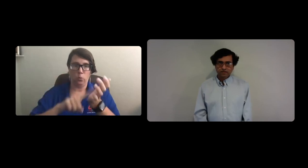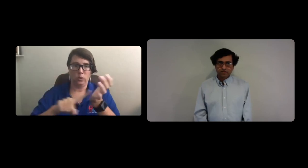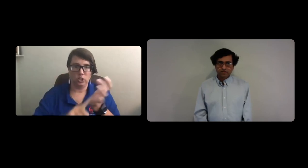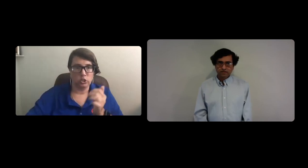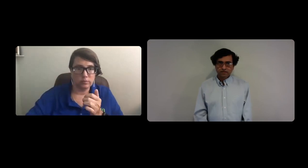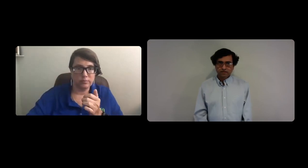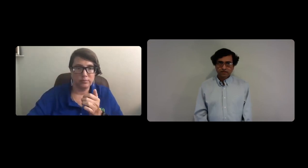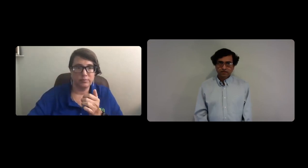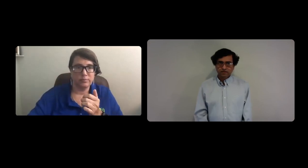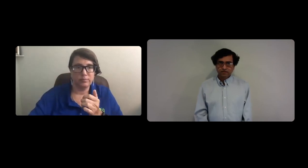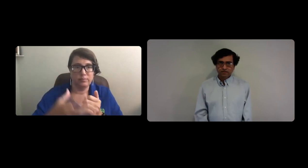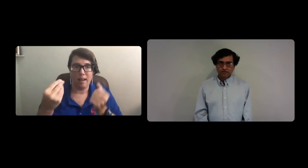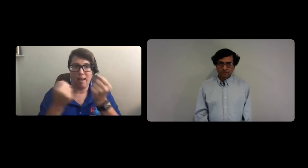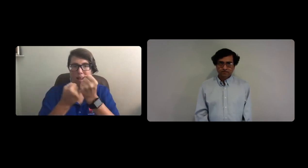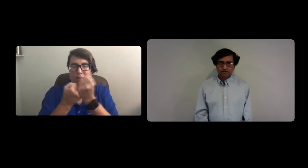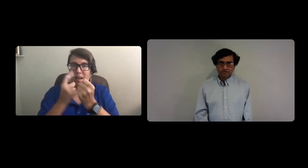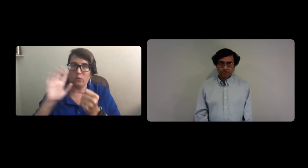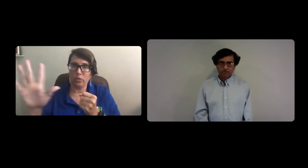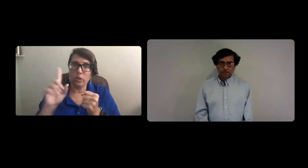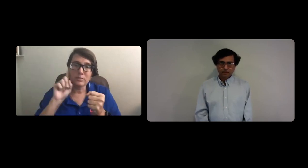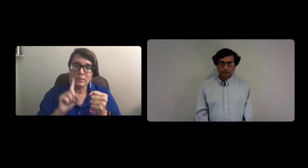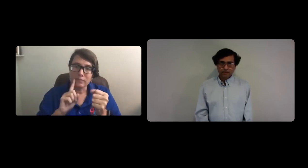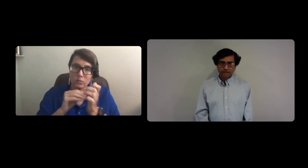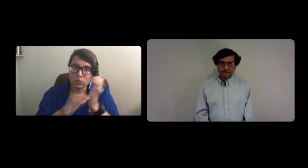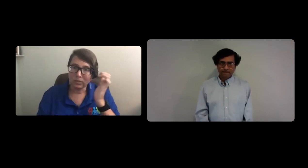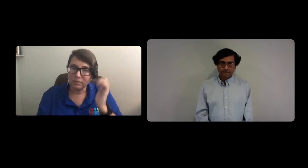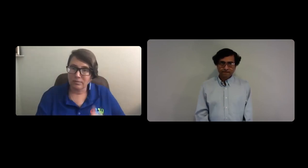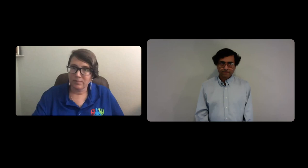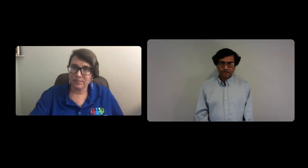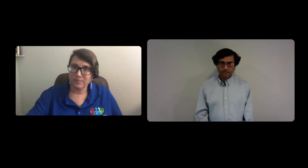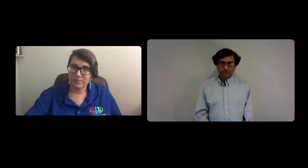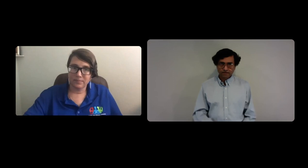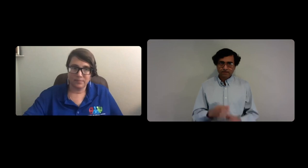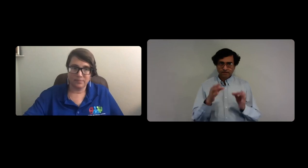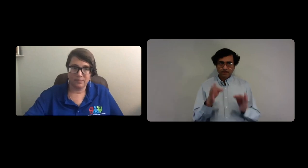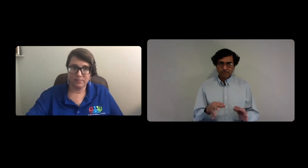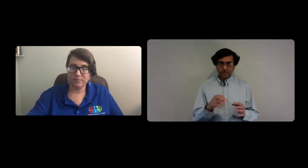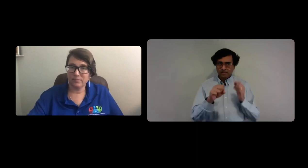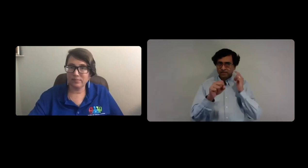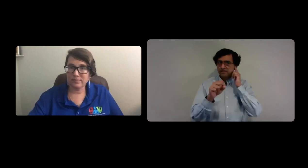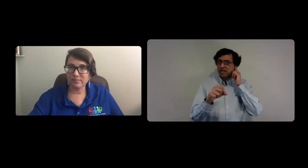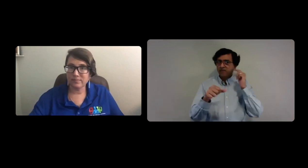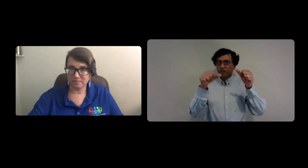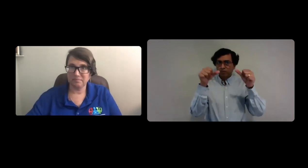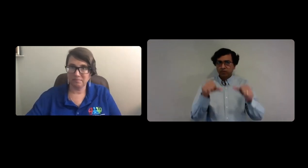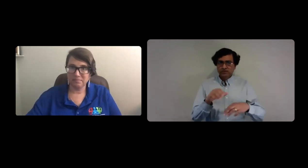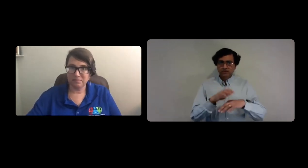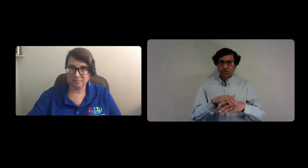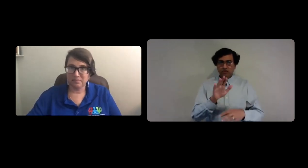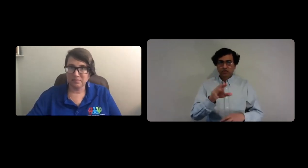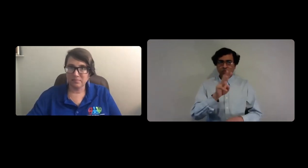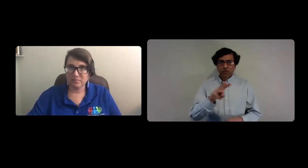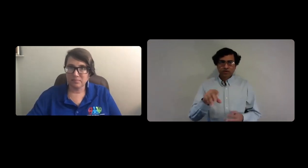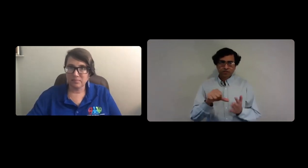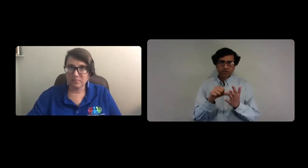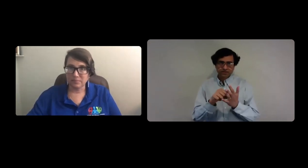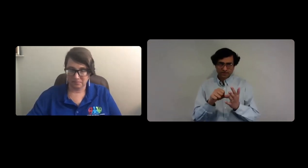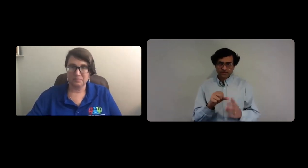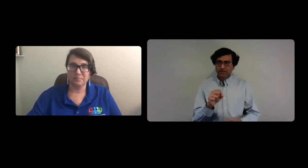can use this research to advocate for their deaf students? Yes definitely.